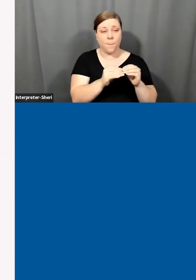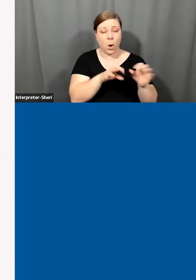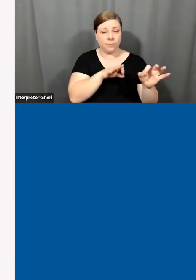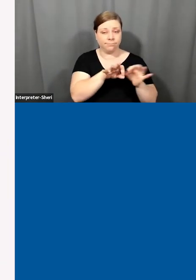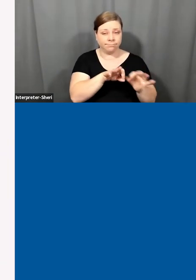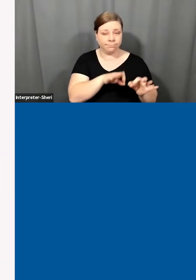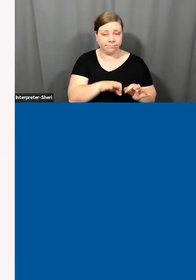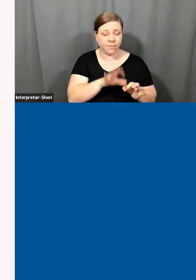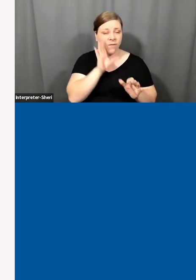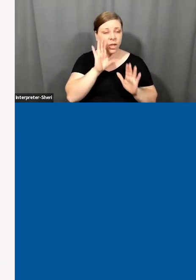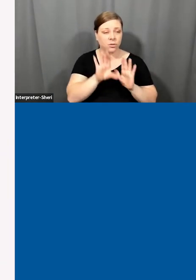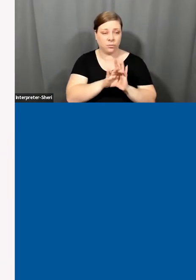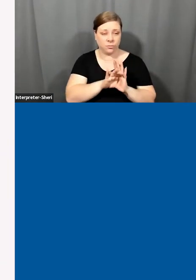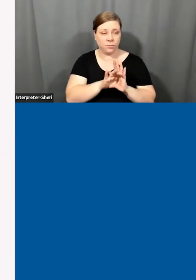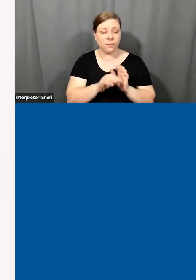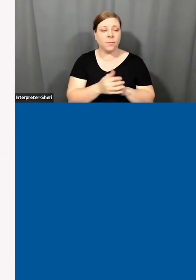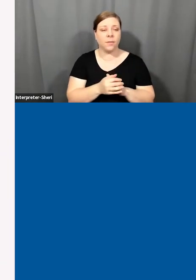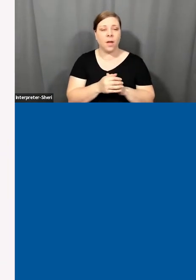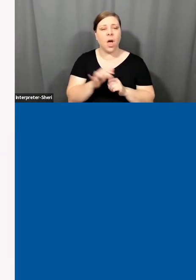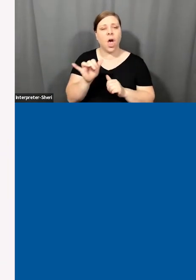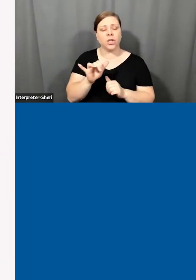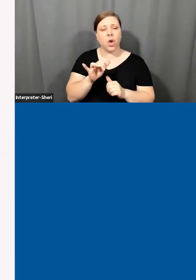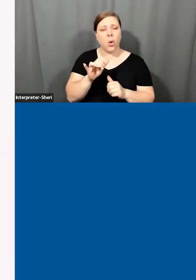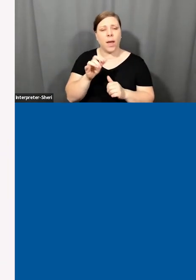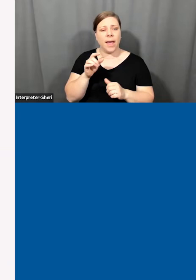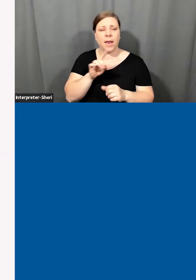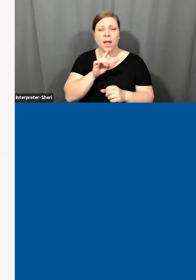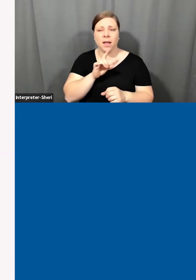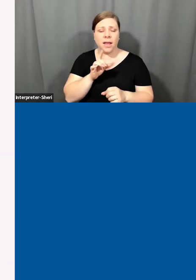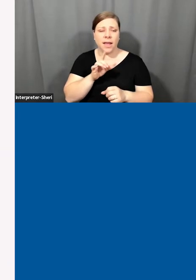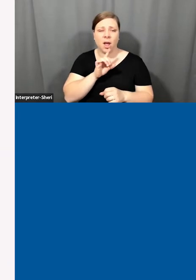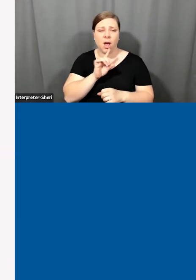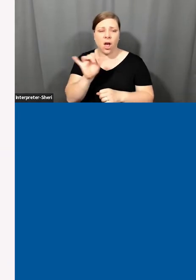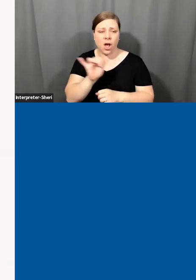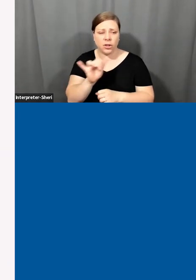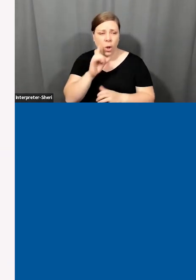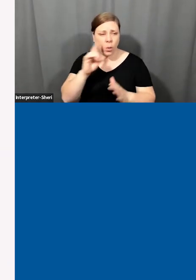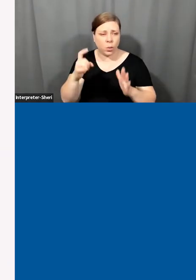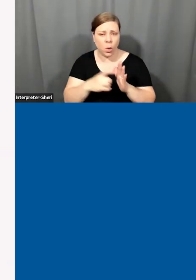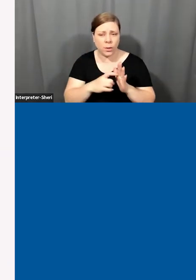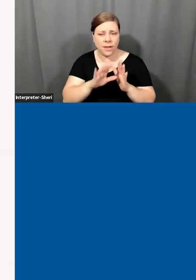Now this is also for affirming identities. If you notice, I boldly said a non-binary Asian person.